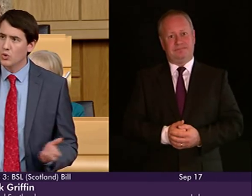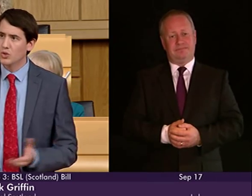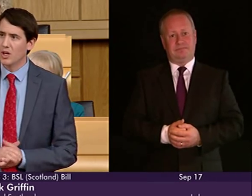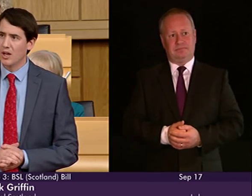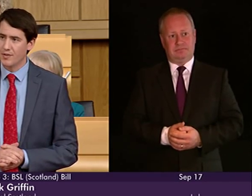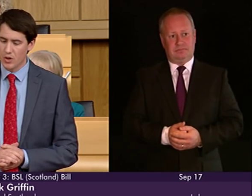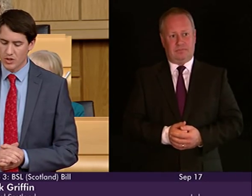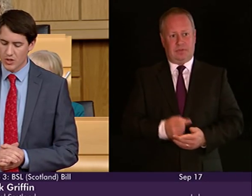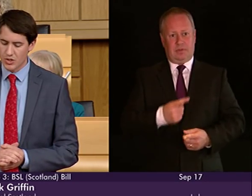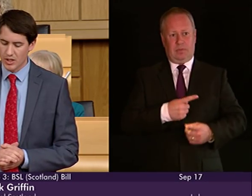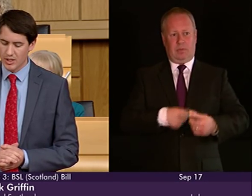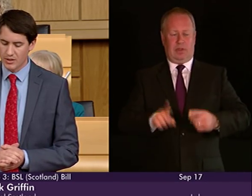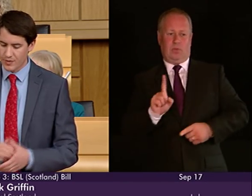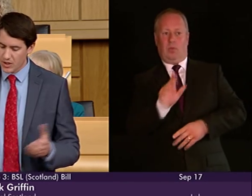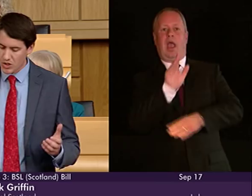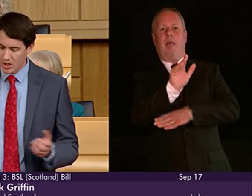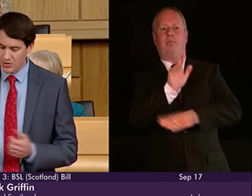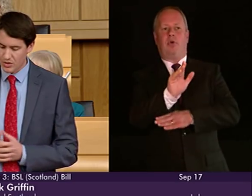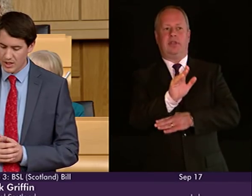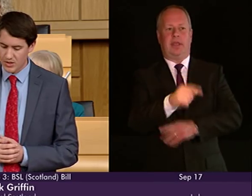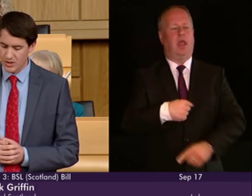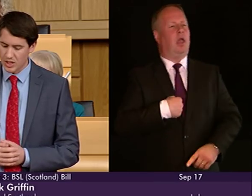We do not go to a foreign country and define ourselves as disabled.